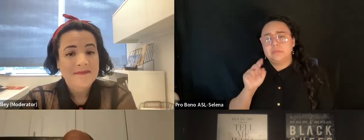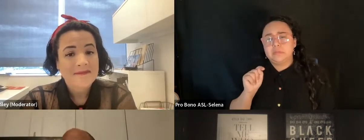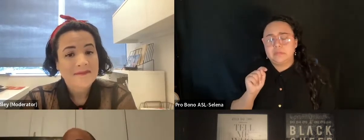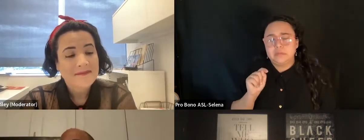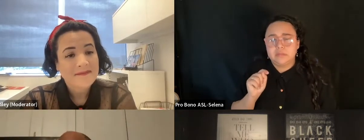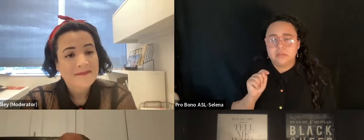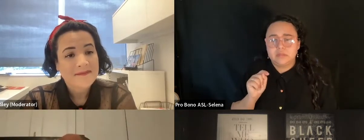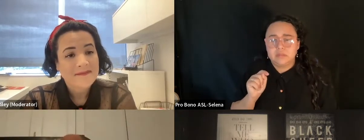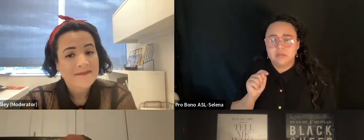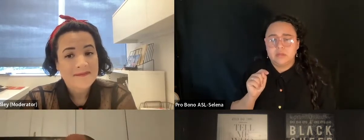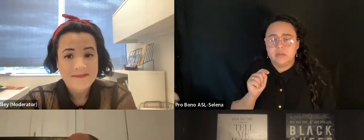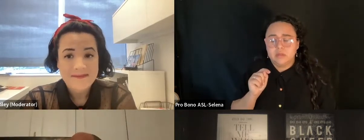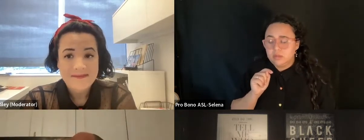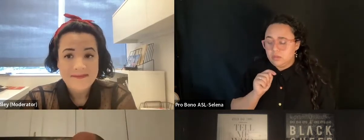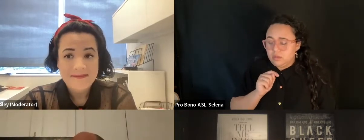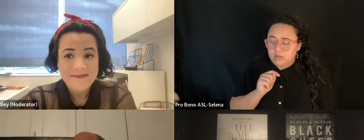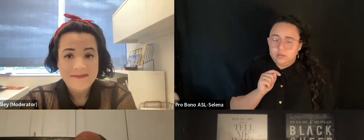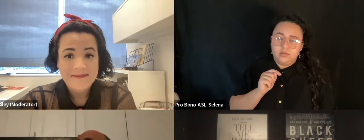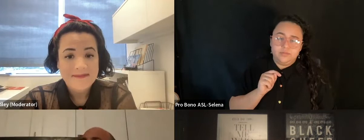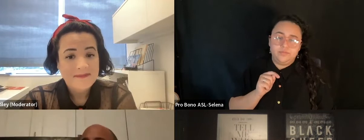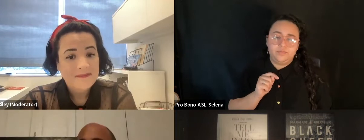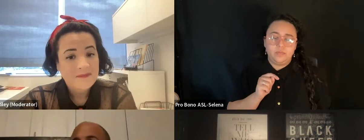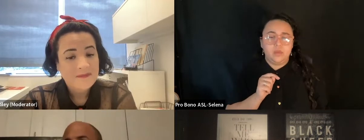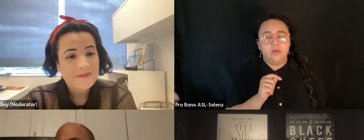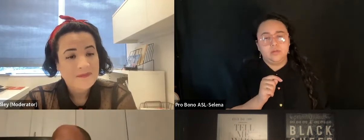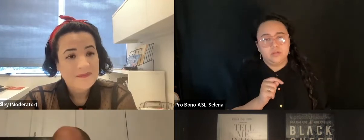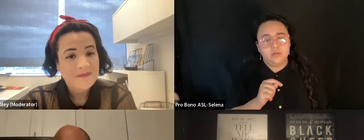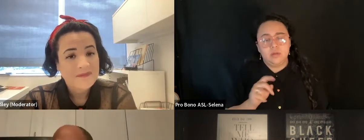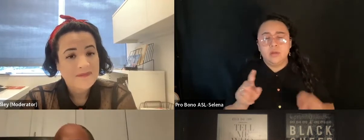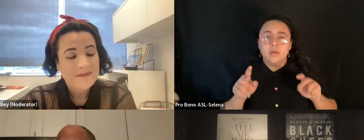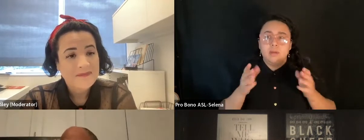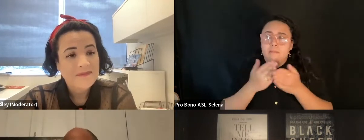That was further from the truth before she died.